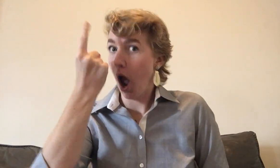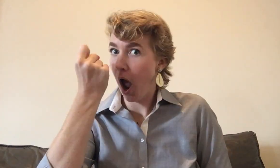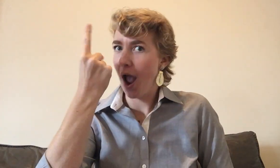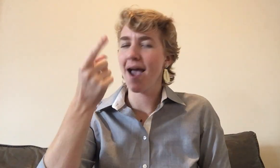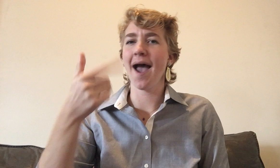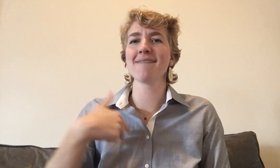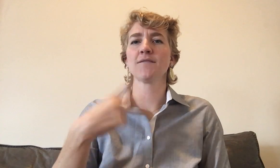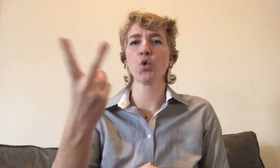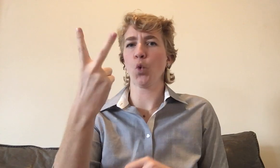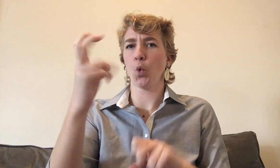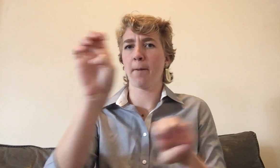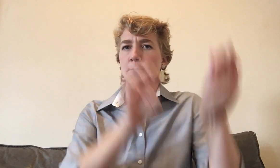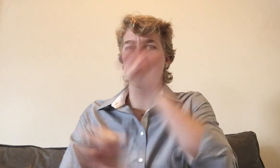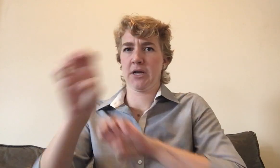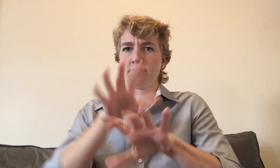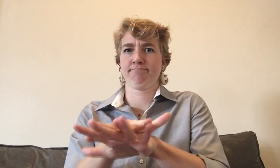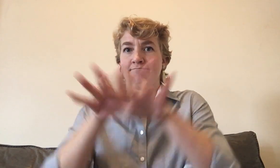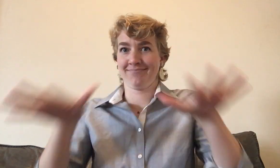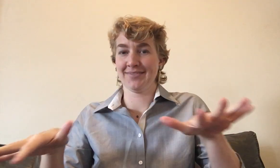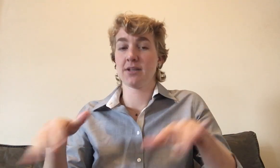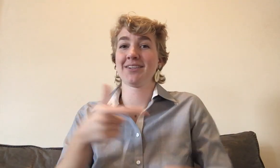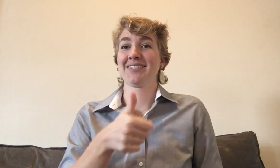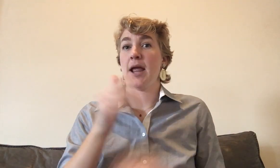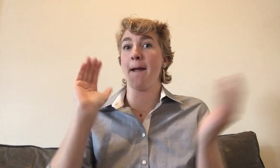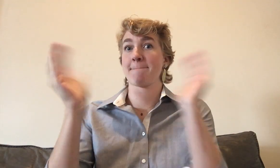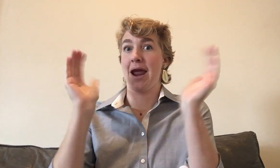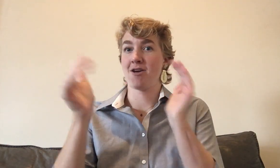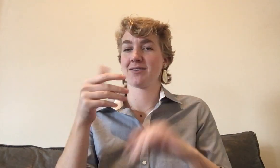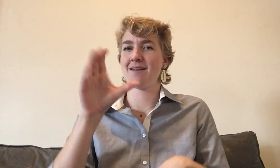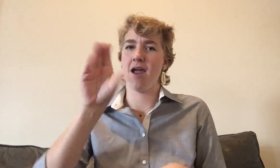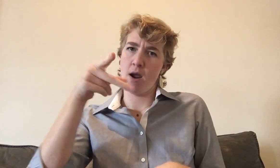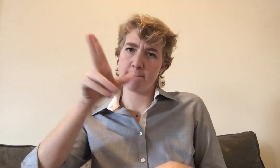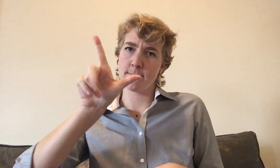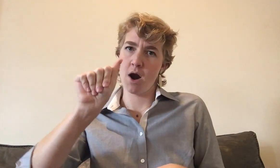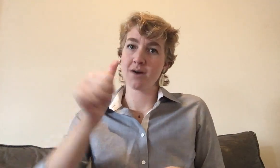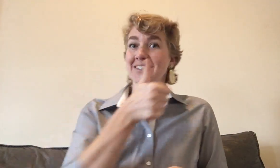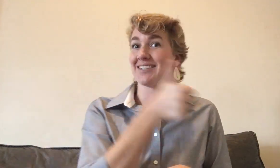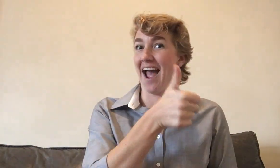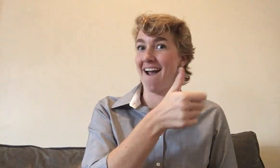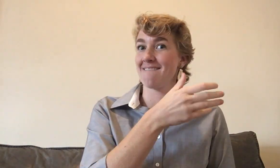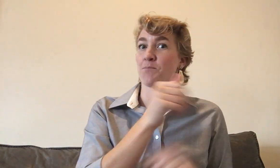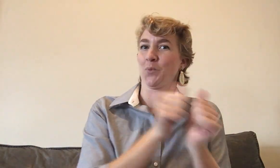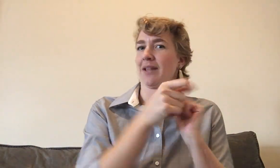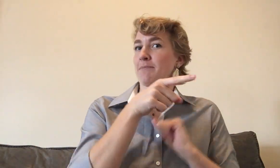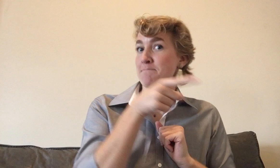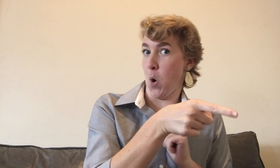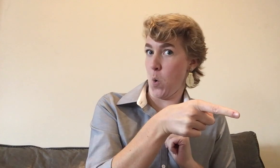and this was split into two experiments, one comparing SELF and IX,